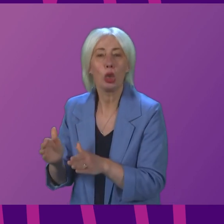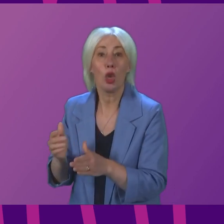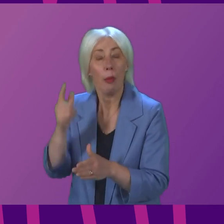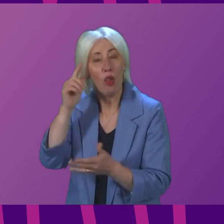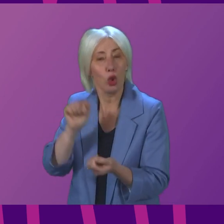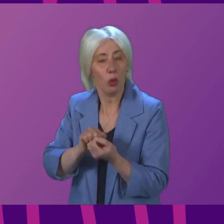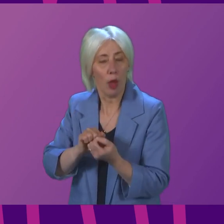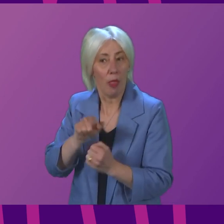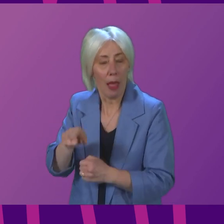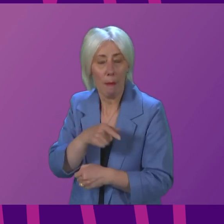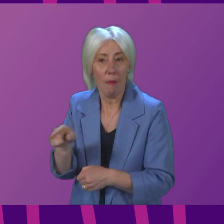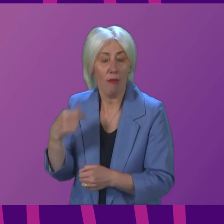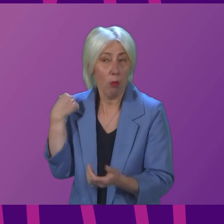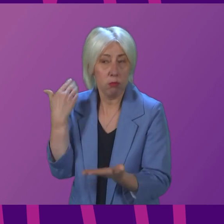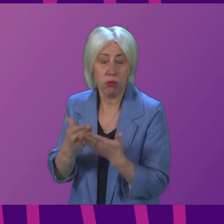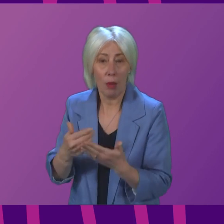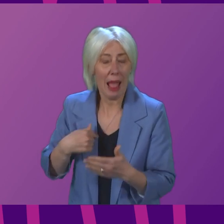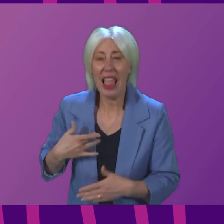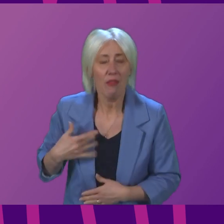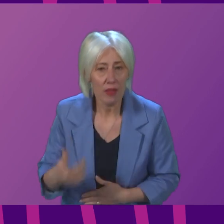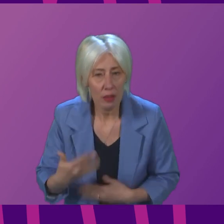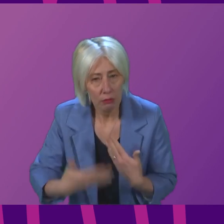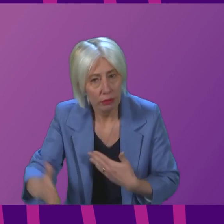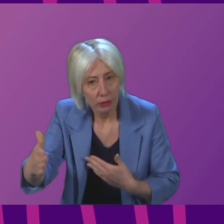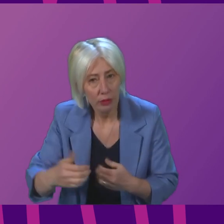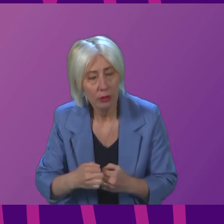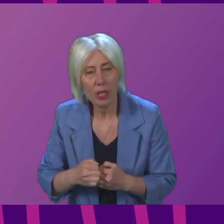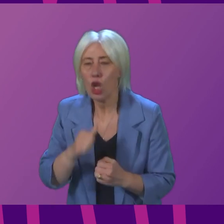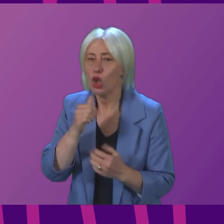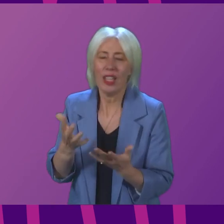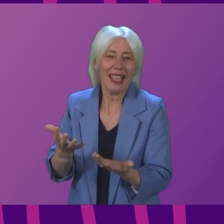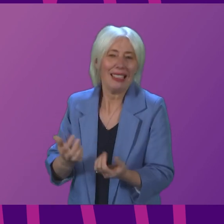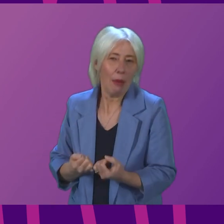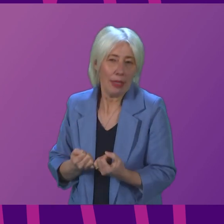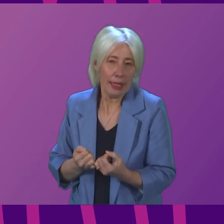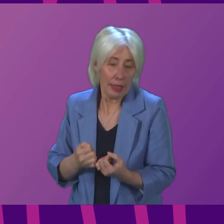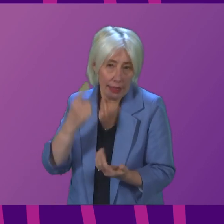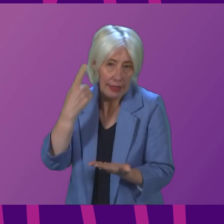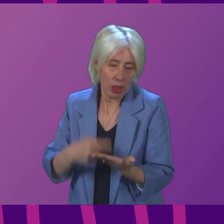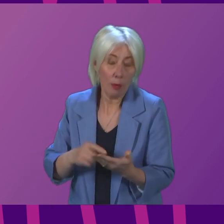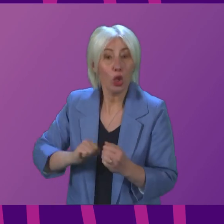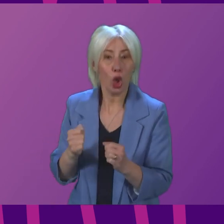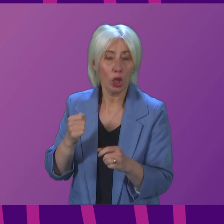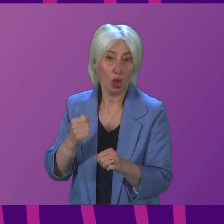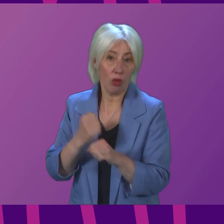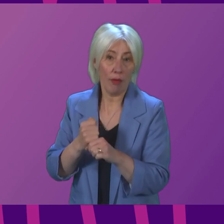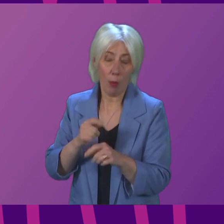This is not about not accepting a judgment. The Scottish Government will look very carefully at the terms of yesterday’s judgment—we